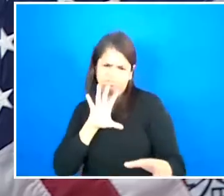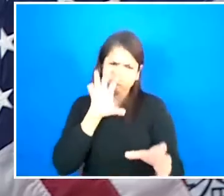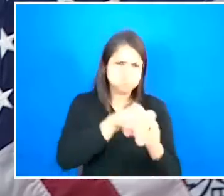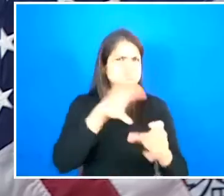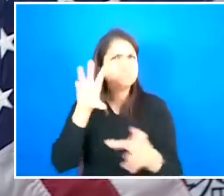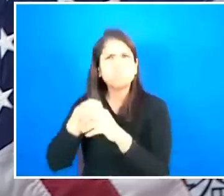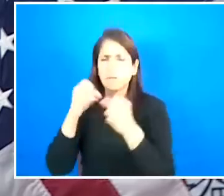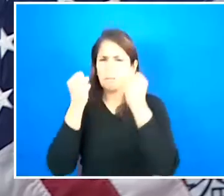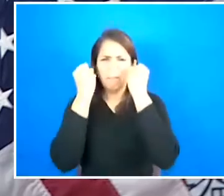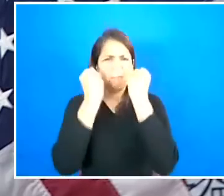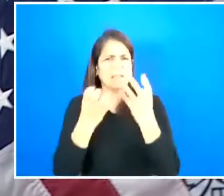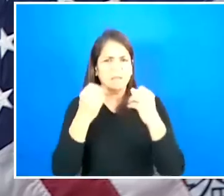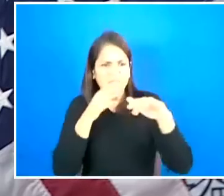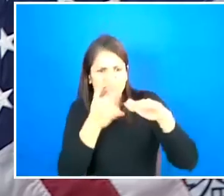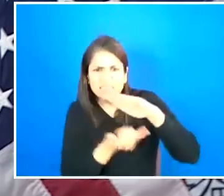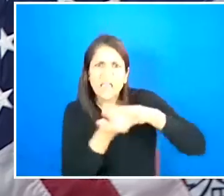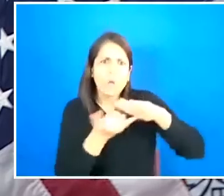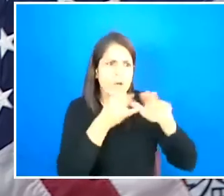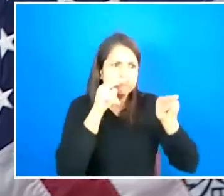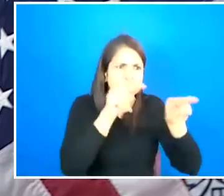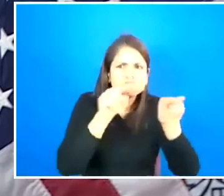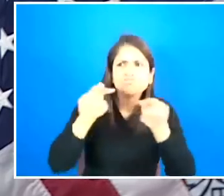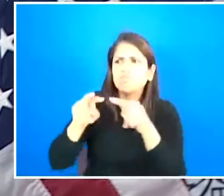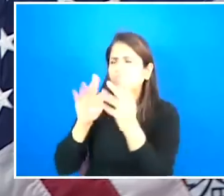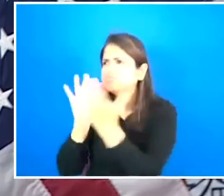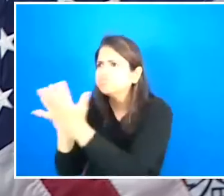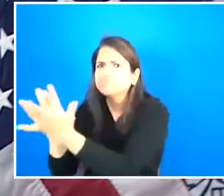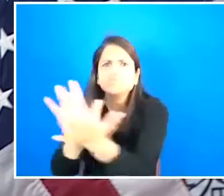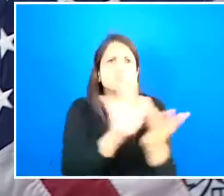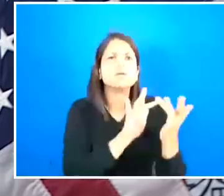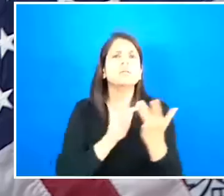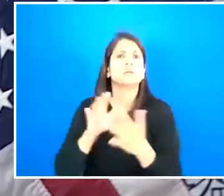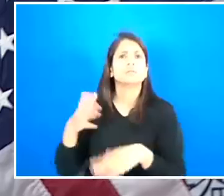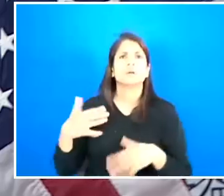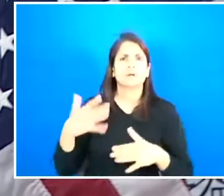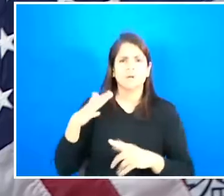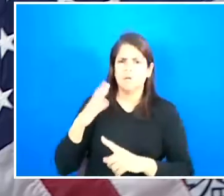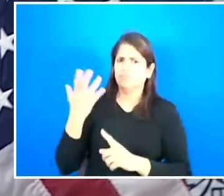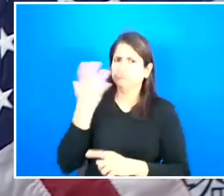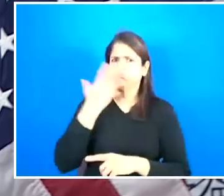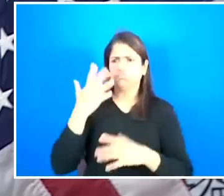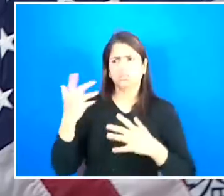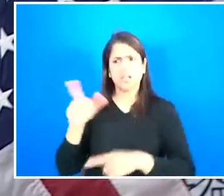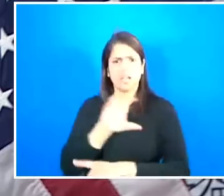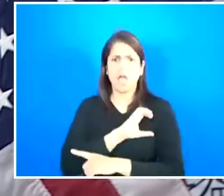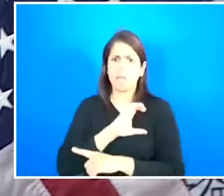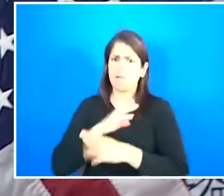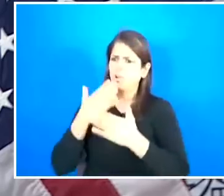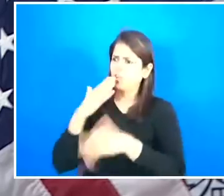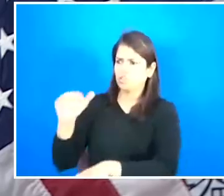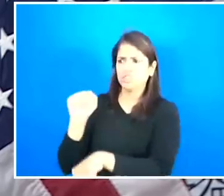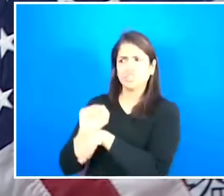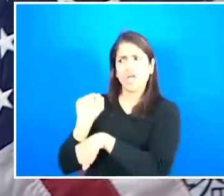PROVIDERS TO DO MORE TO HELP HOMELESS PEOPLE GET IN TO SHELTER. NYPD HAS BEEN OUTSTANDING AND